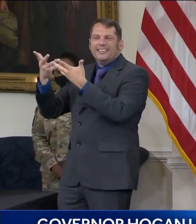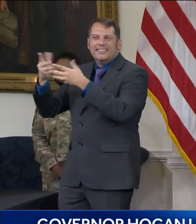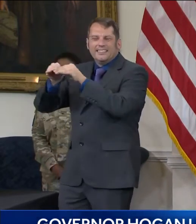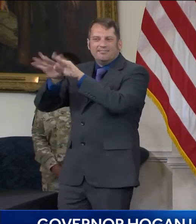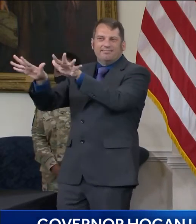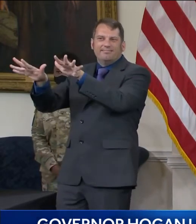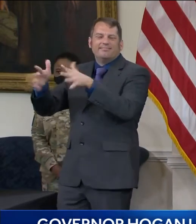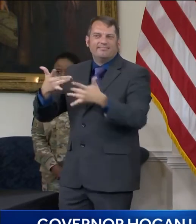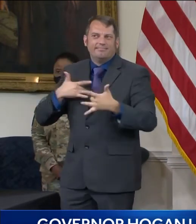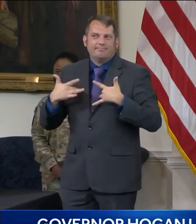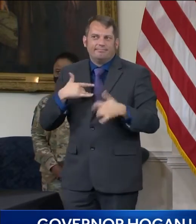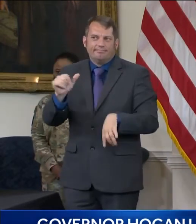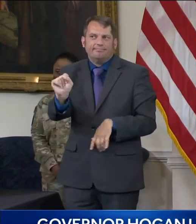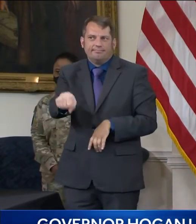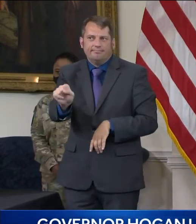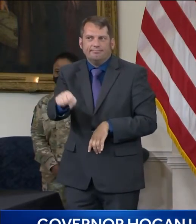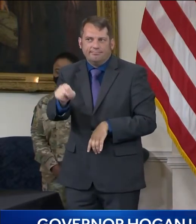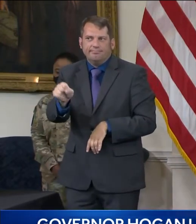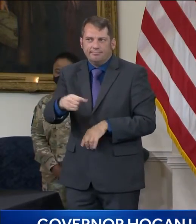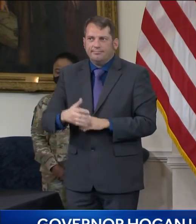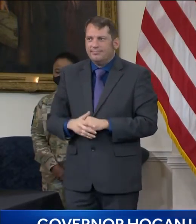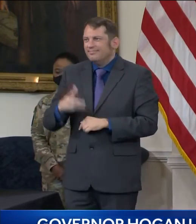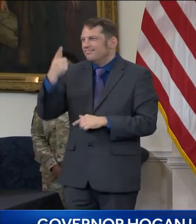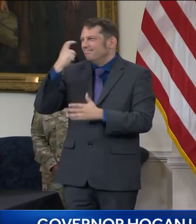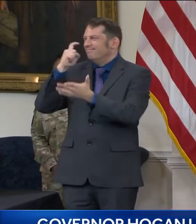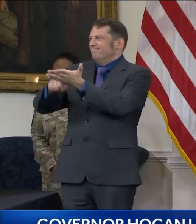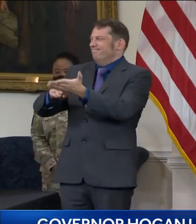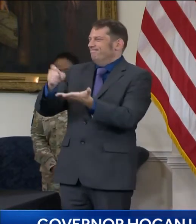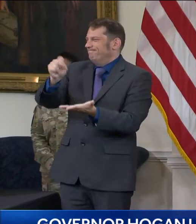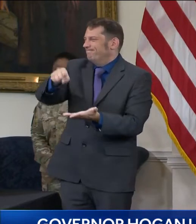BALTIMORE COUNTY, PEOPLE FROM DELAWARE COMING IN.